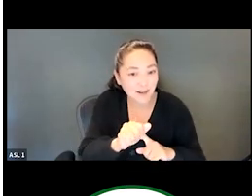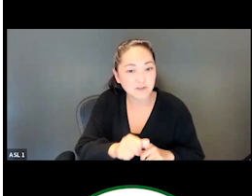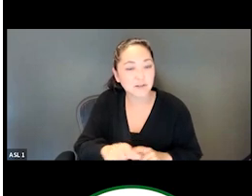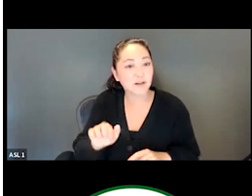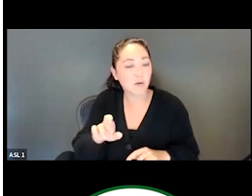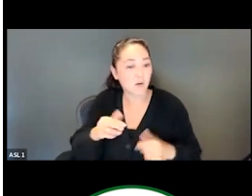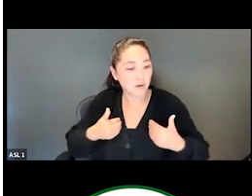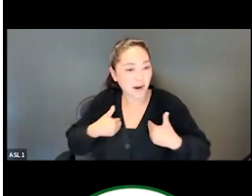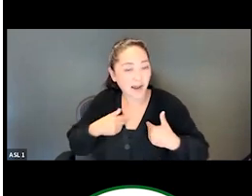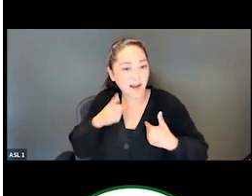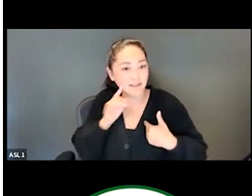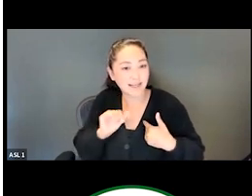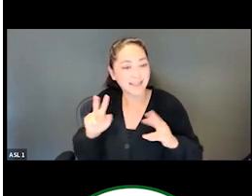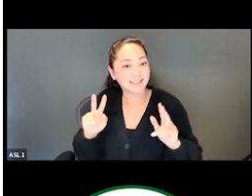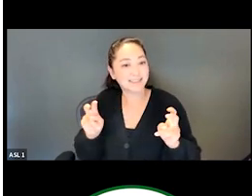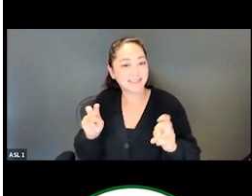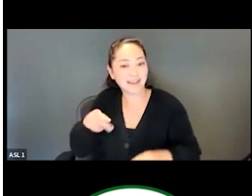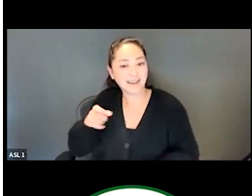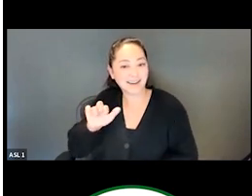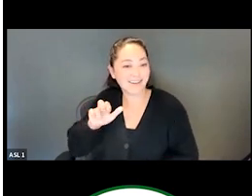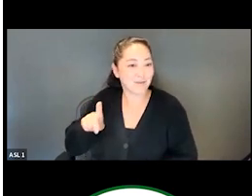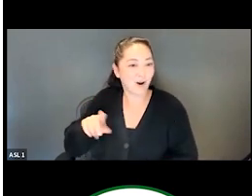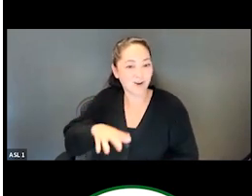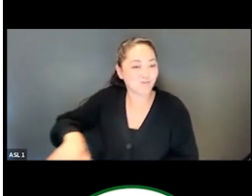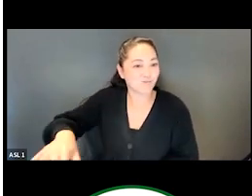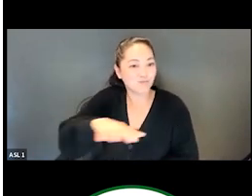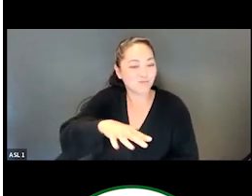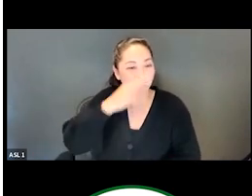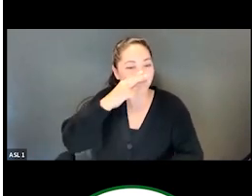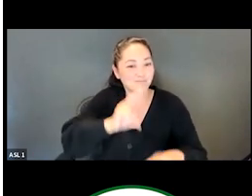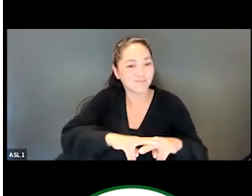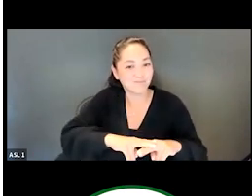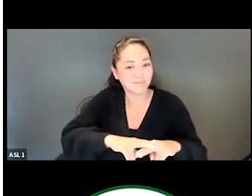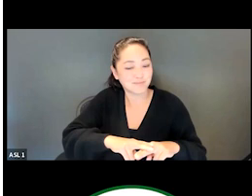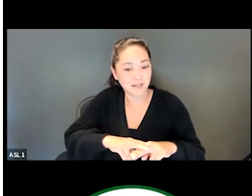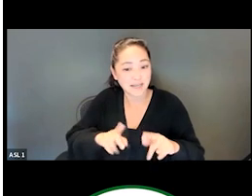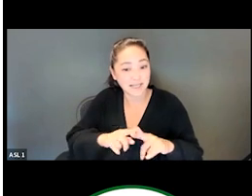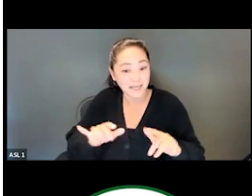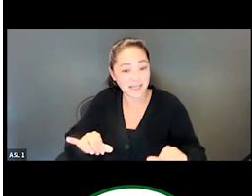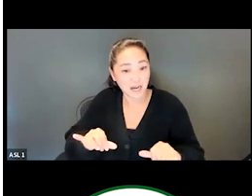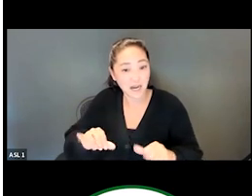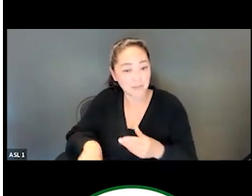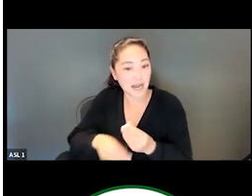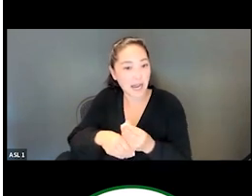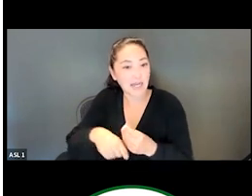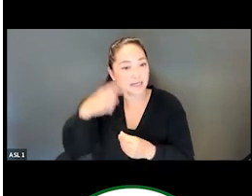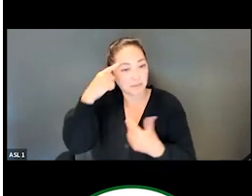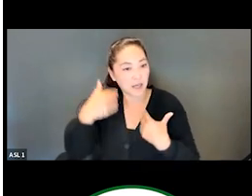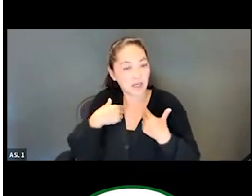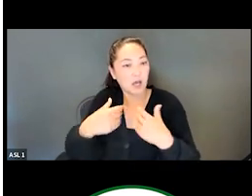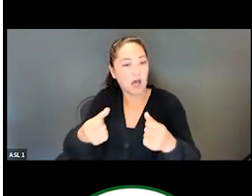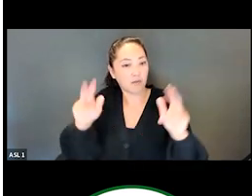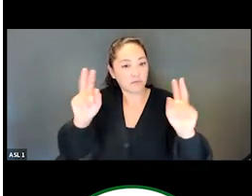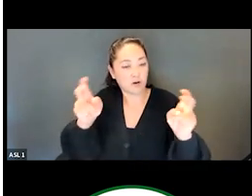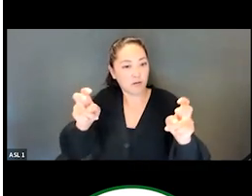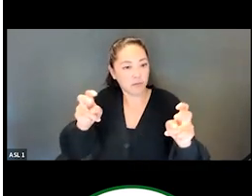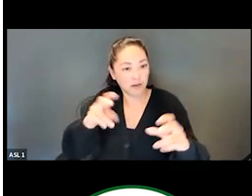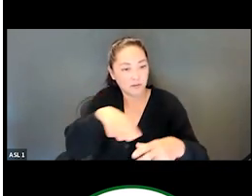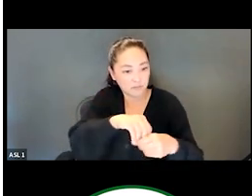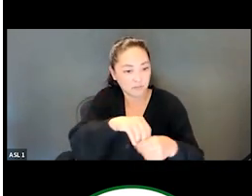So it is important. So what I opened my mouth. The whole conversation they started. Overnight.